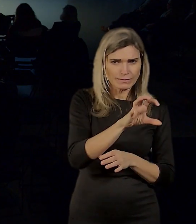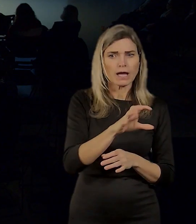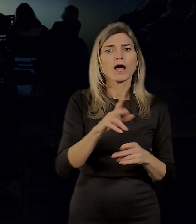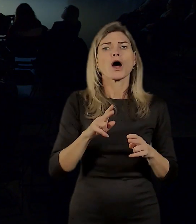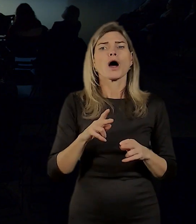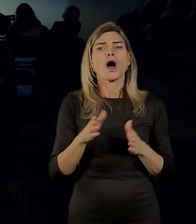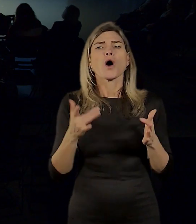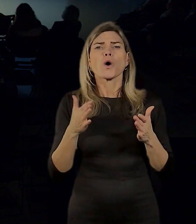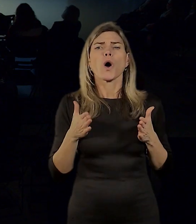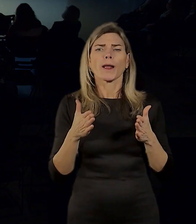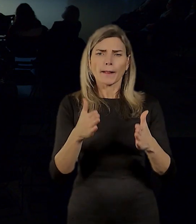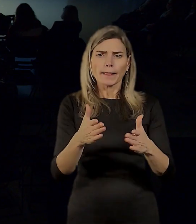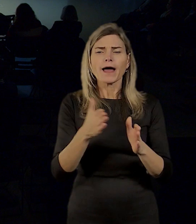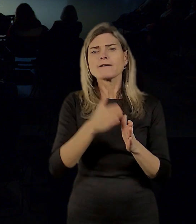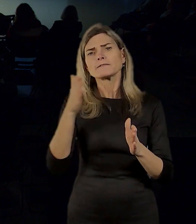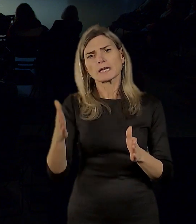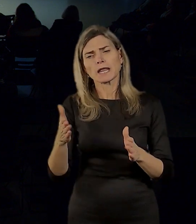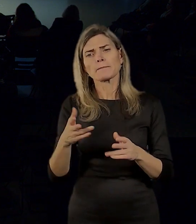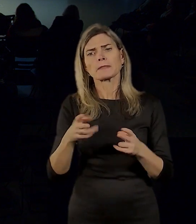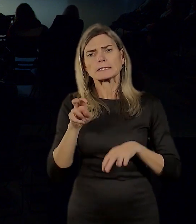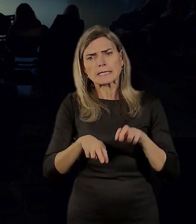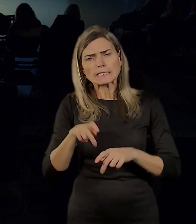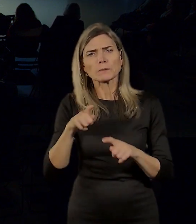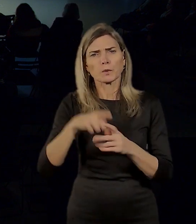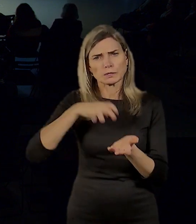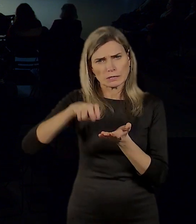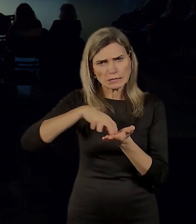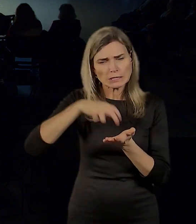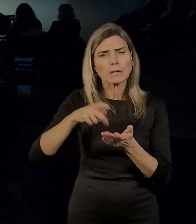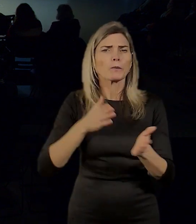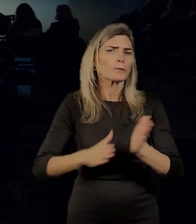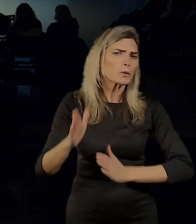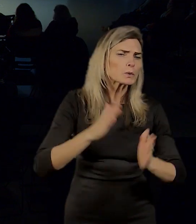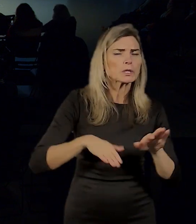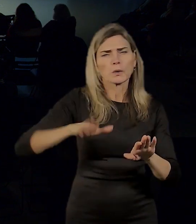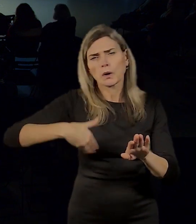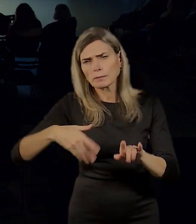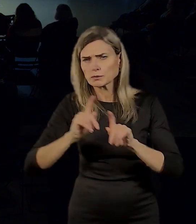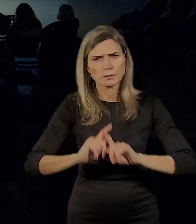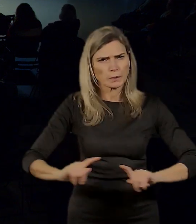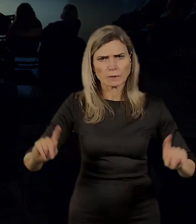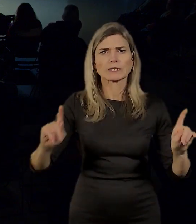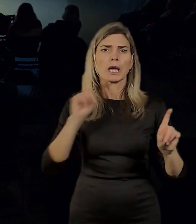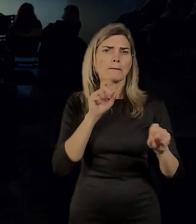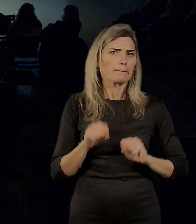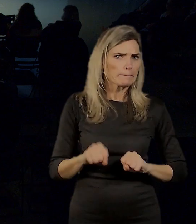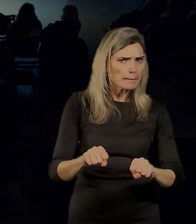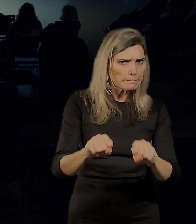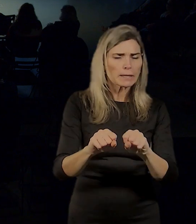it's not just a certain quality of space, but safety in general. Safety, how people currently move around the area. And that was the main,